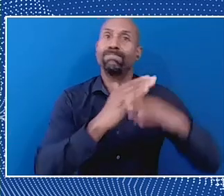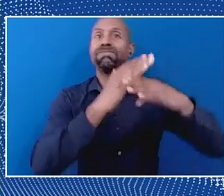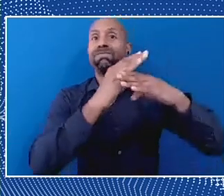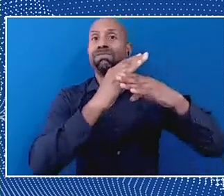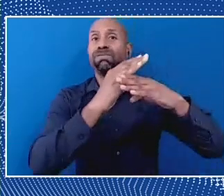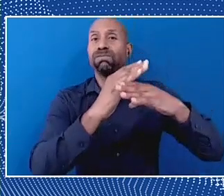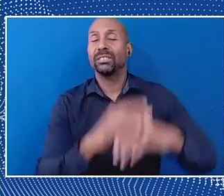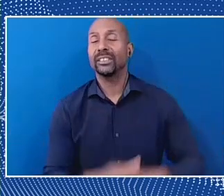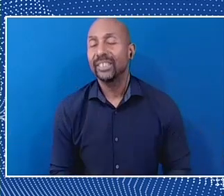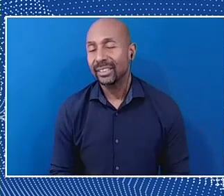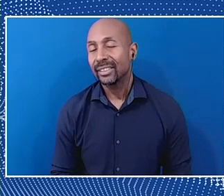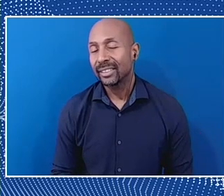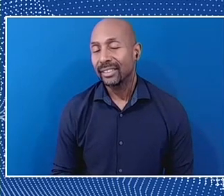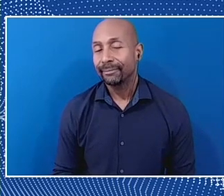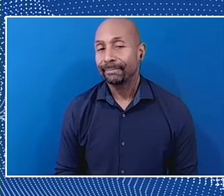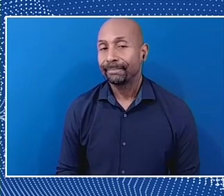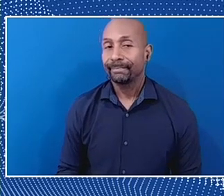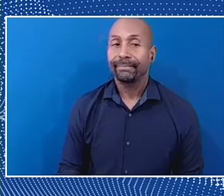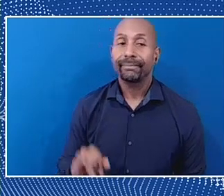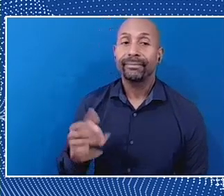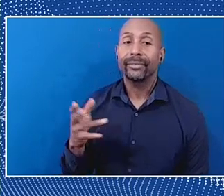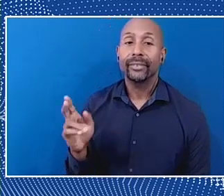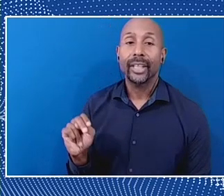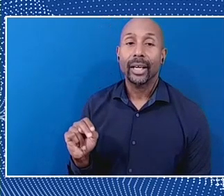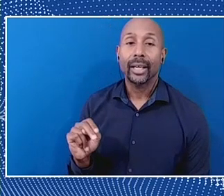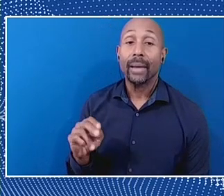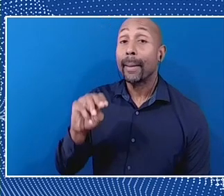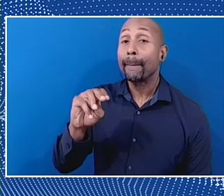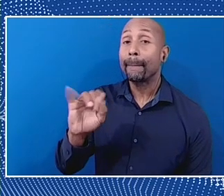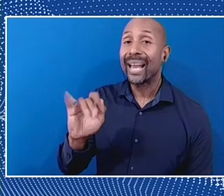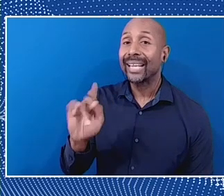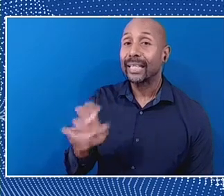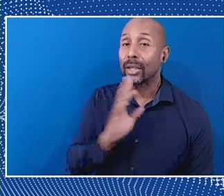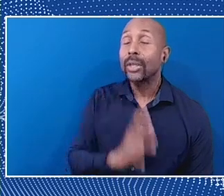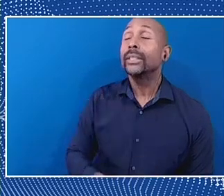Thank you. Appreciate that, Ashley. Alright. I believe Jalil was next.